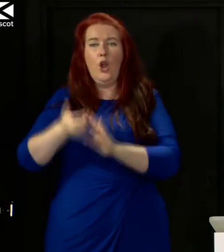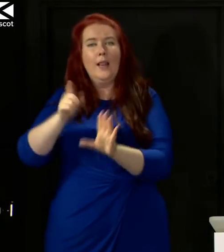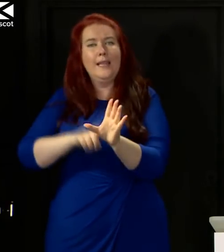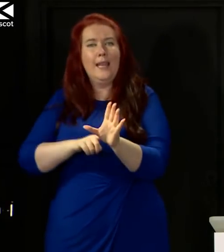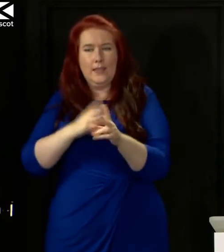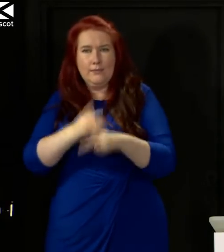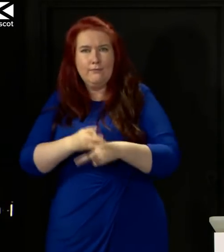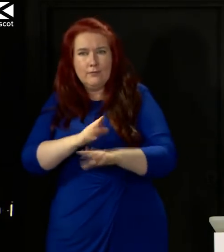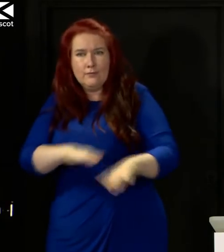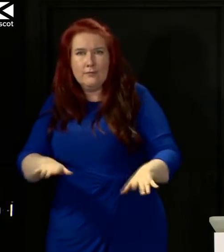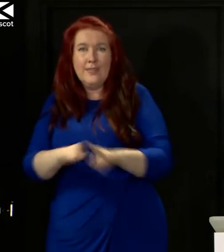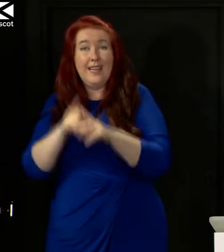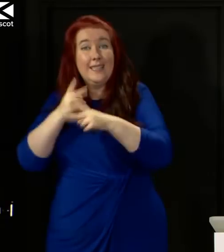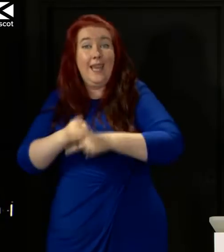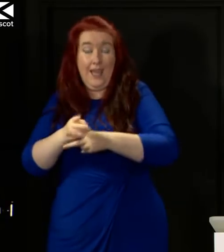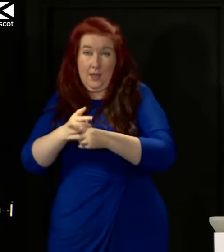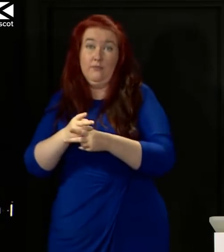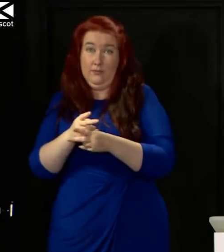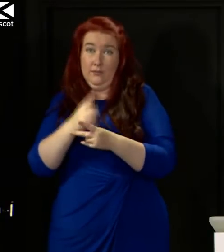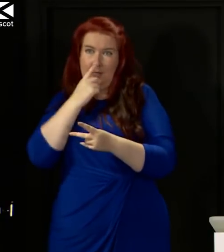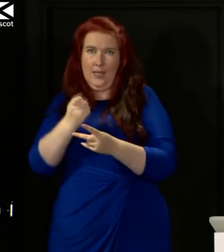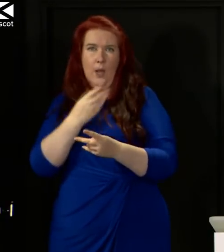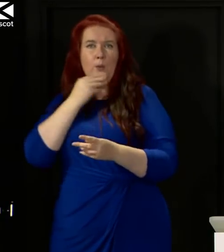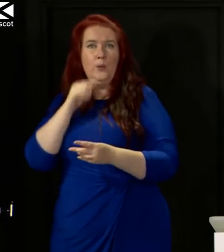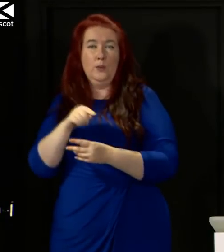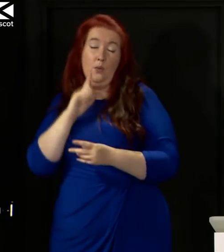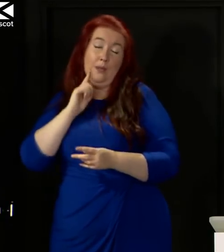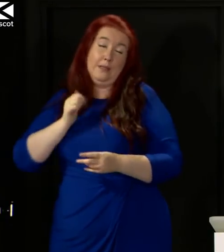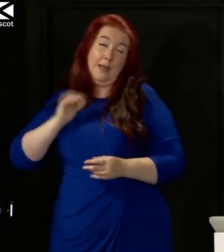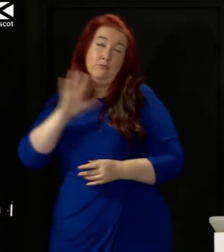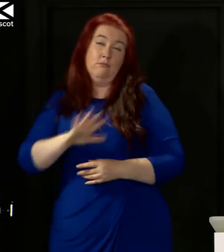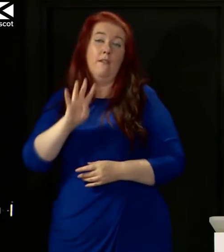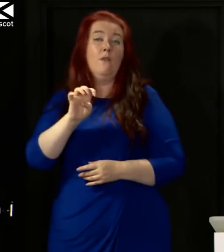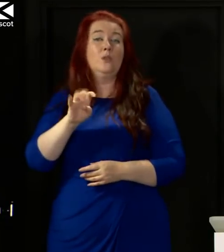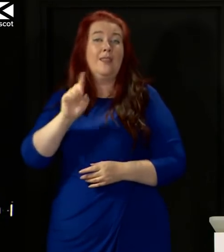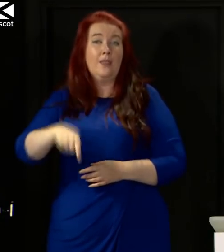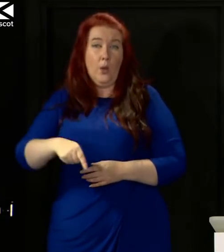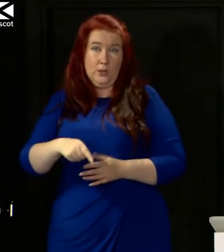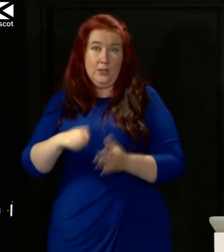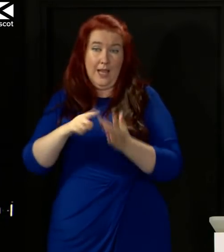Initially, we expect to release 14,000 accounts, with more becoming available later in the